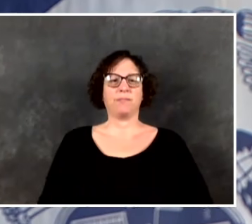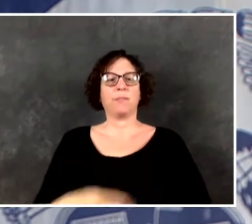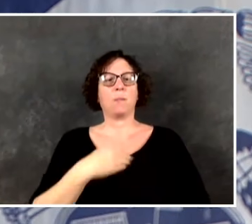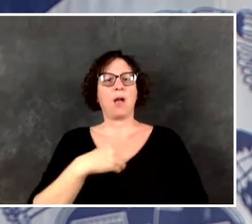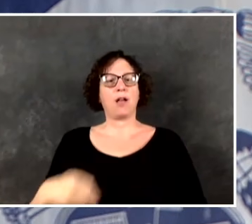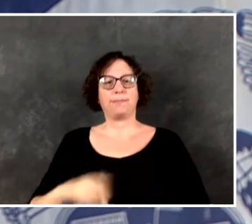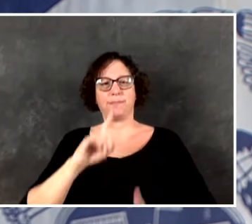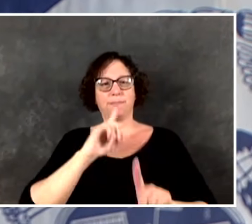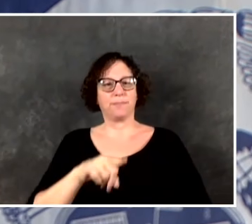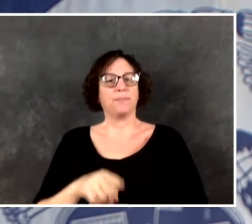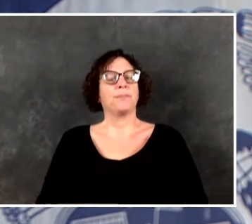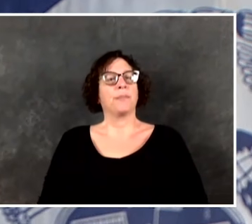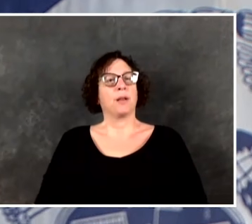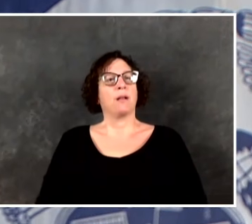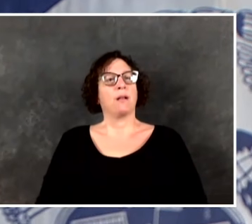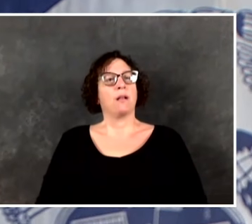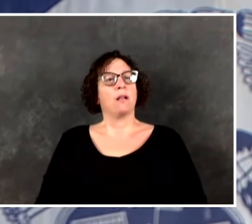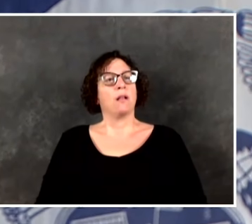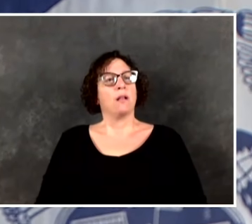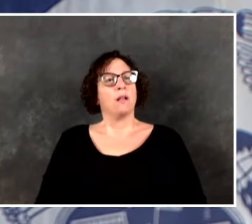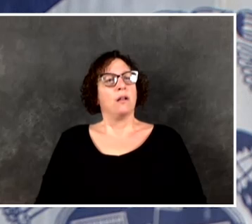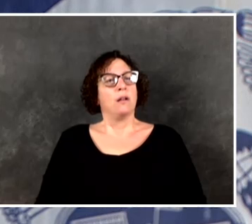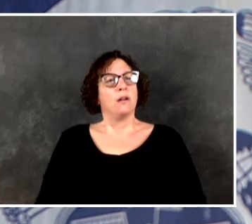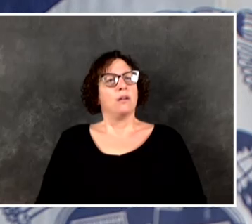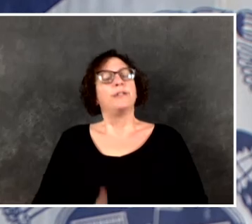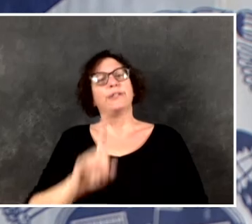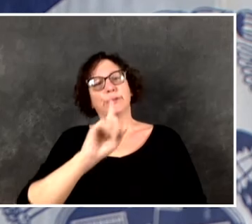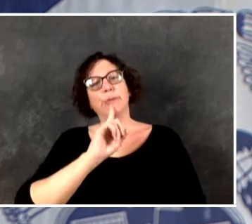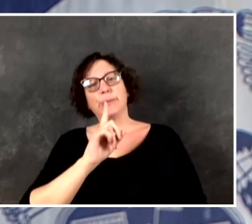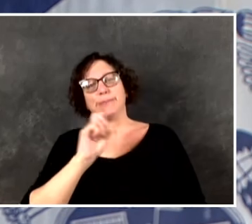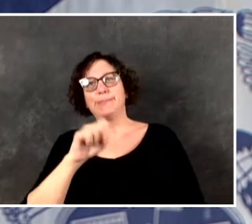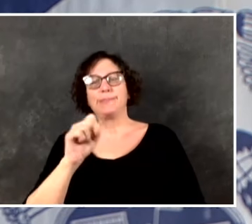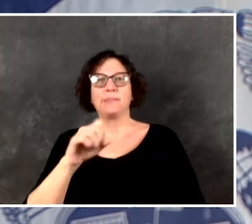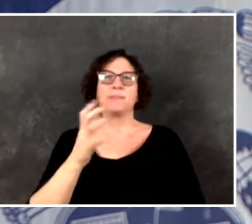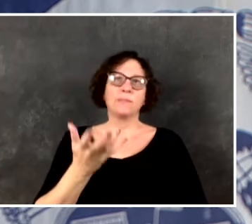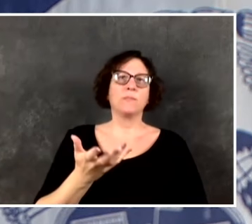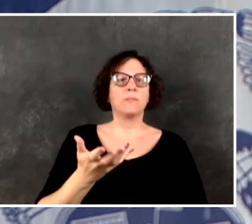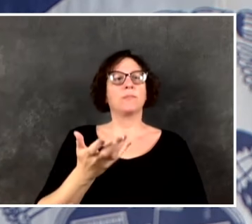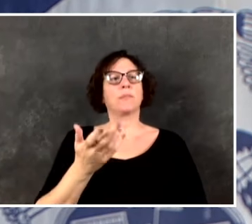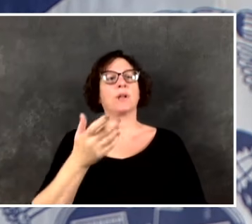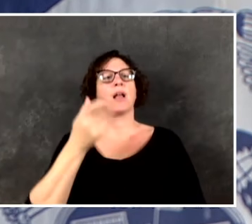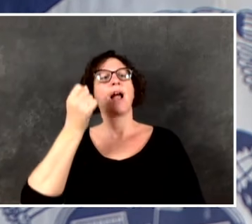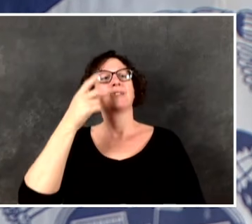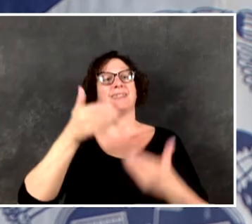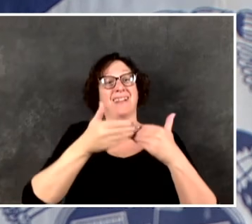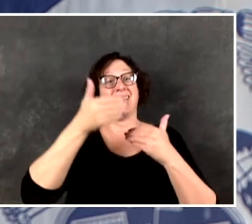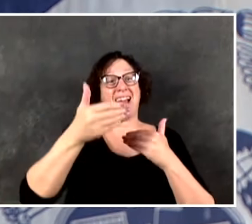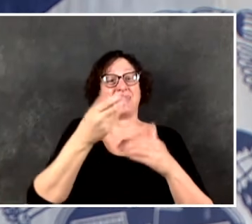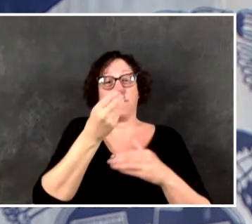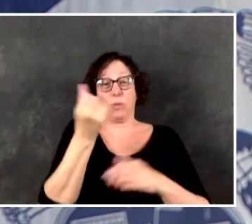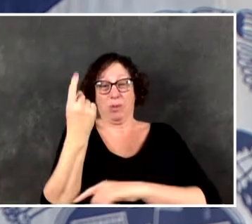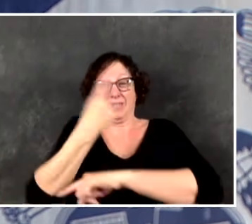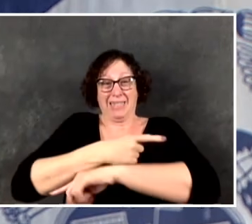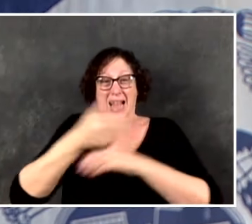SURE. WE WILL, WITH ALL OF THESE THINGS, SO ON EACH OF THE GSEROINUPGS THAT HAVE NOT BEEN NAMED, WE'LL